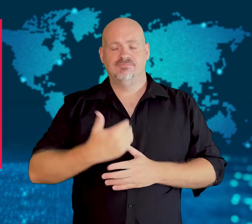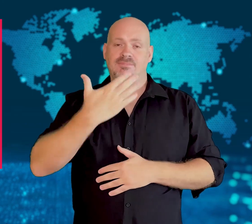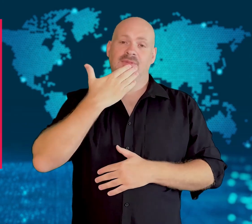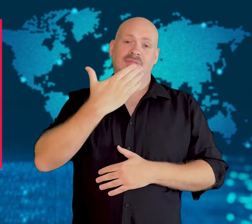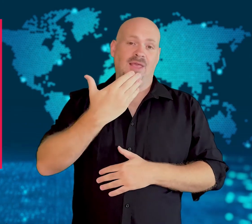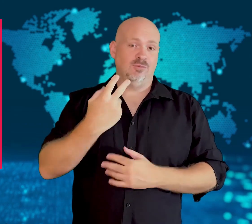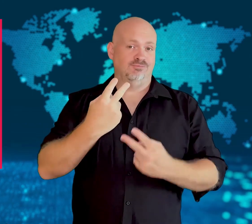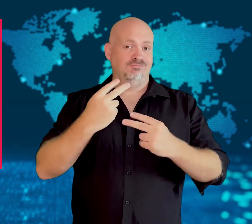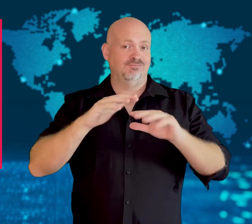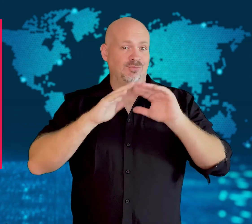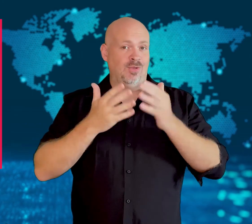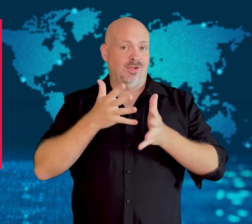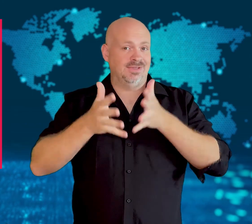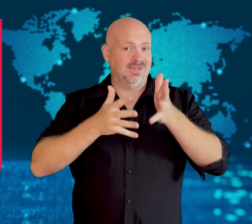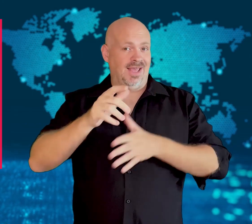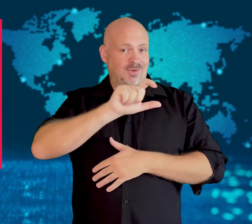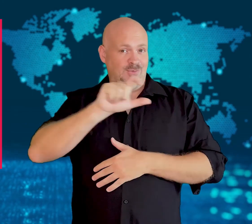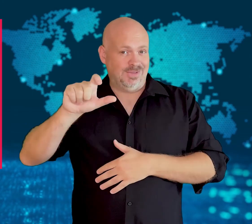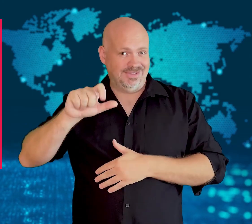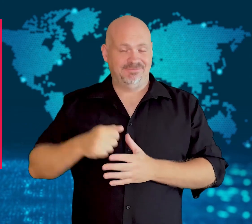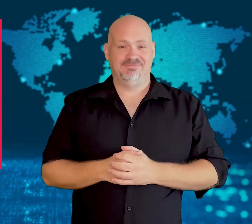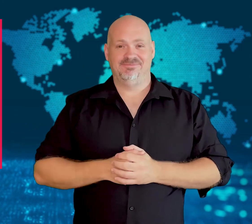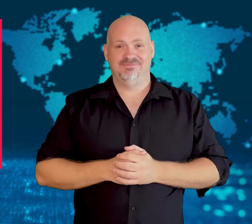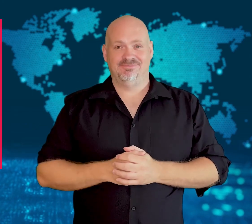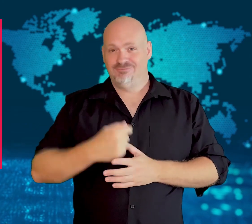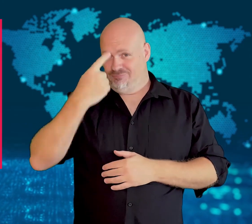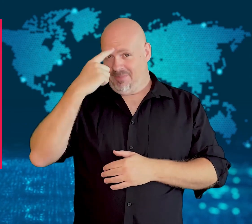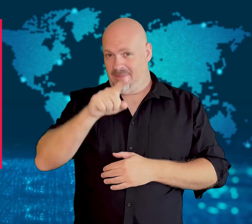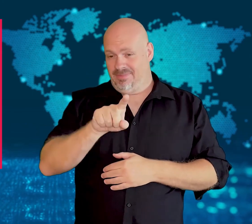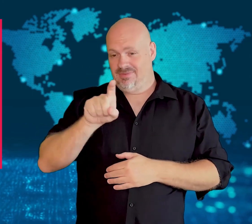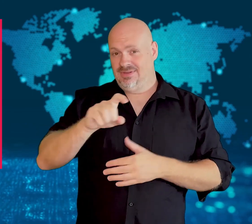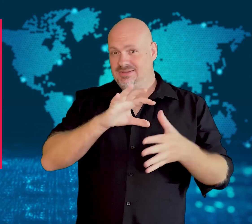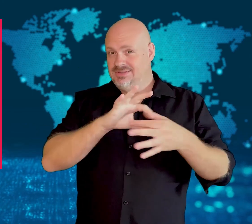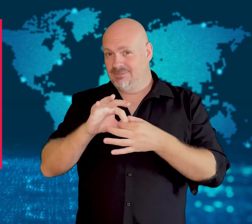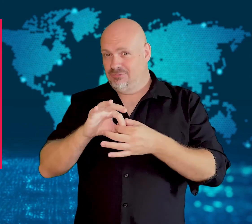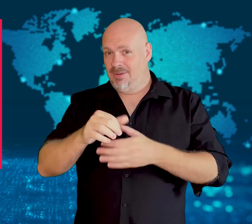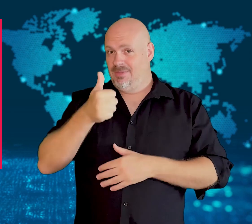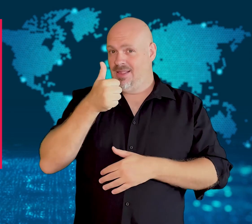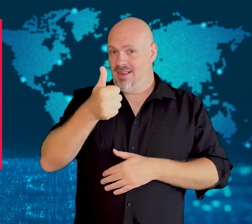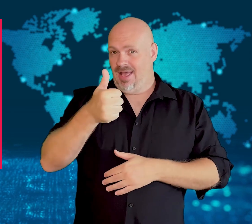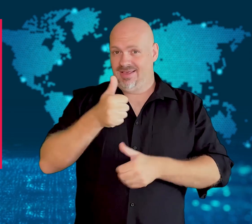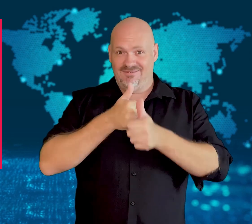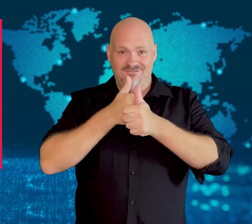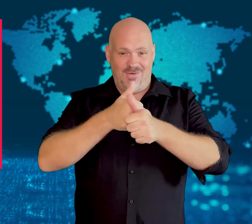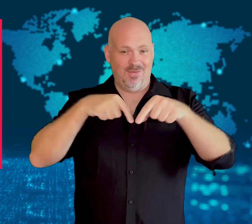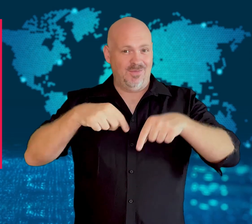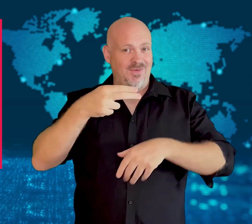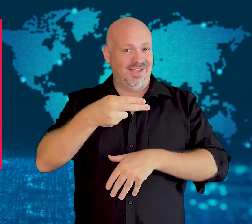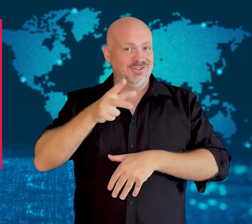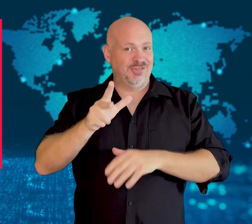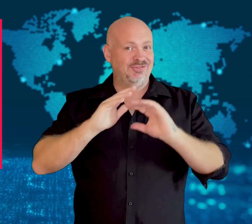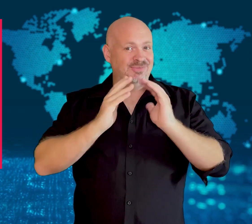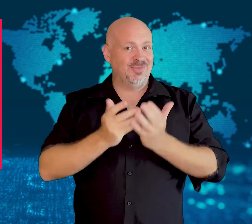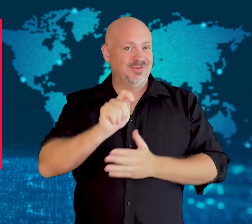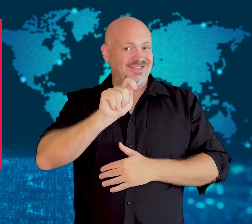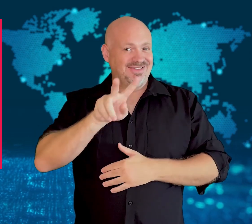Thank you for watching WorldSign Week. Don't forget to subscribe, like, and follow H3 World TV